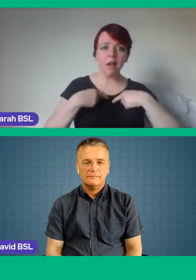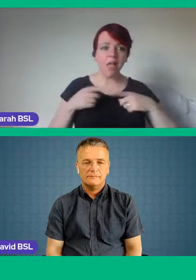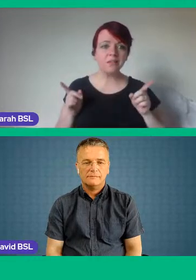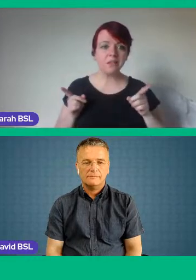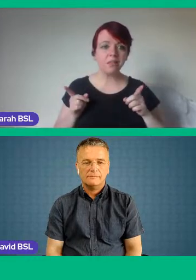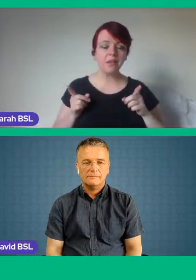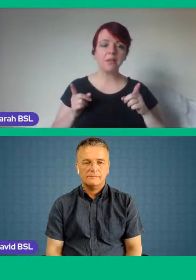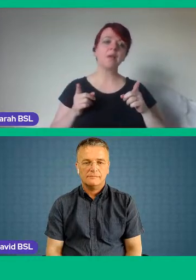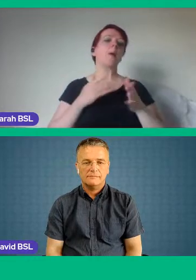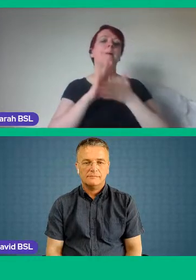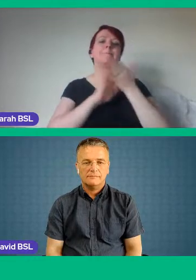'does including tech of any kind mean that young